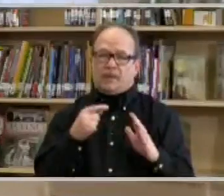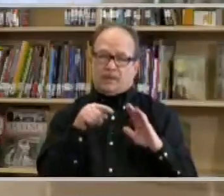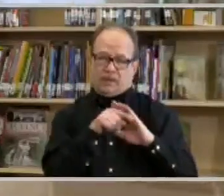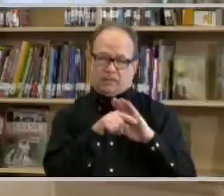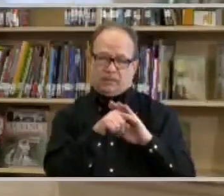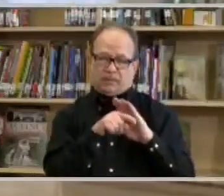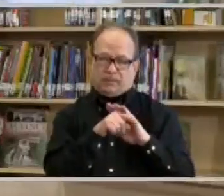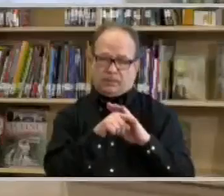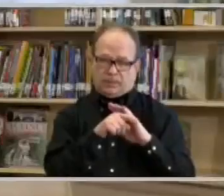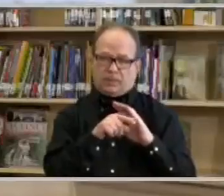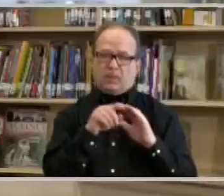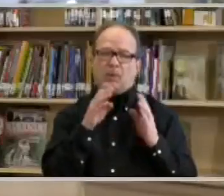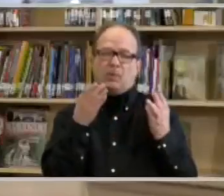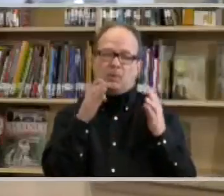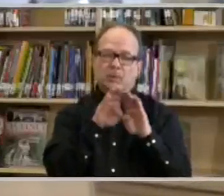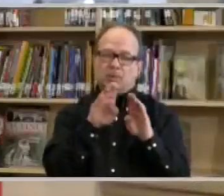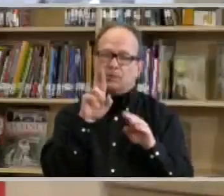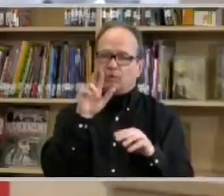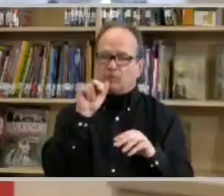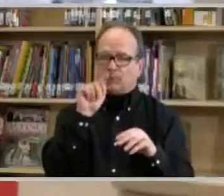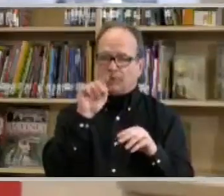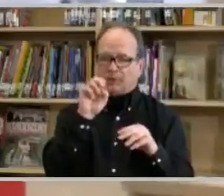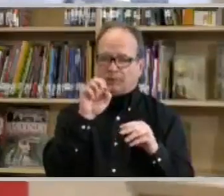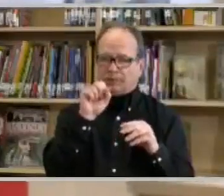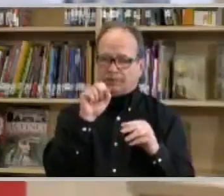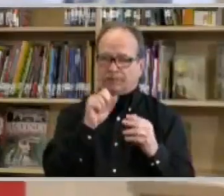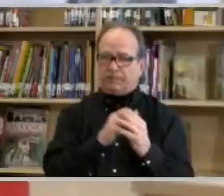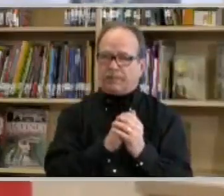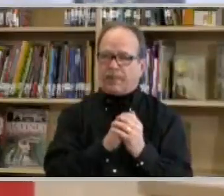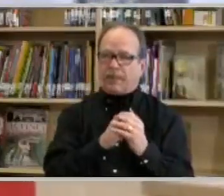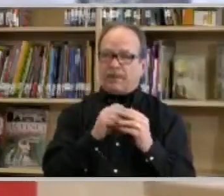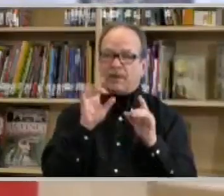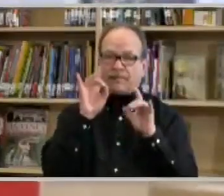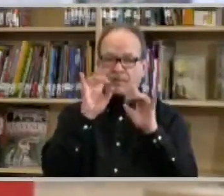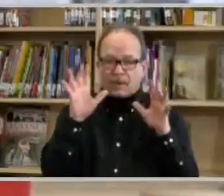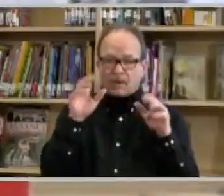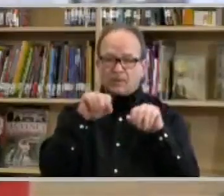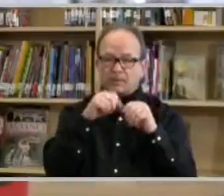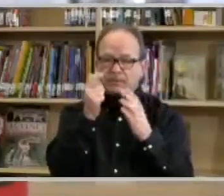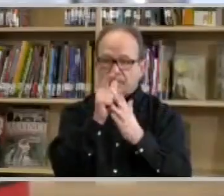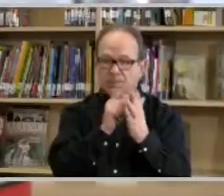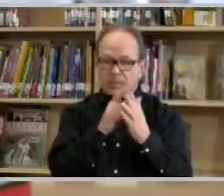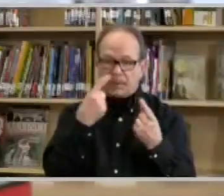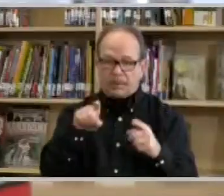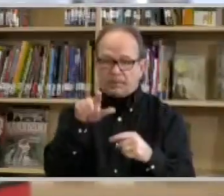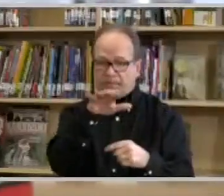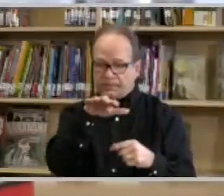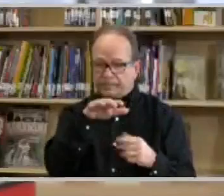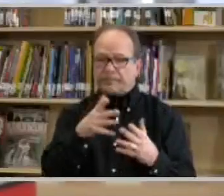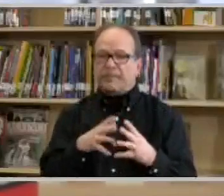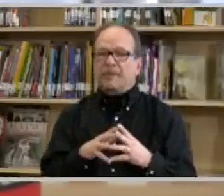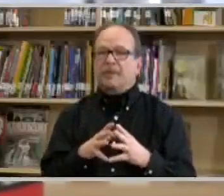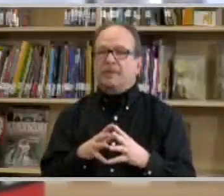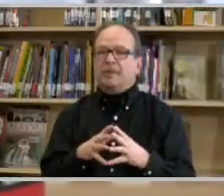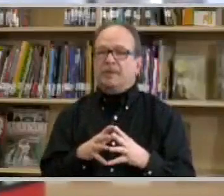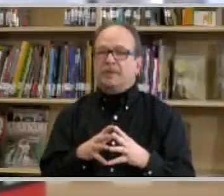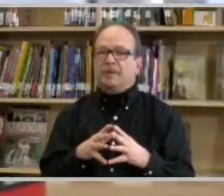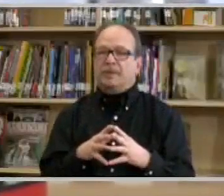THE POLICE AND THAT'S HOMICIDE CLOSURE RATES.